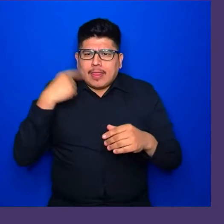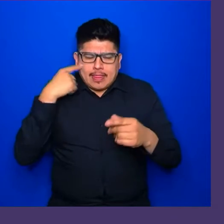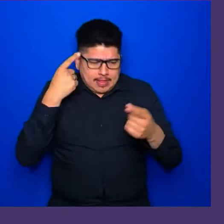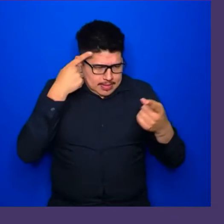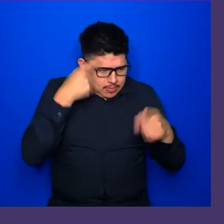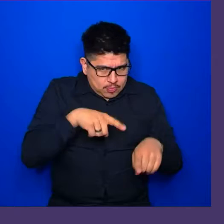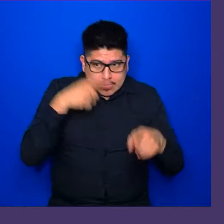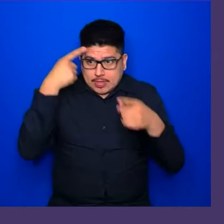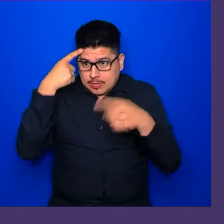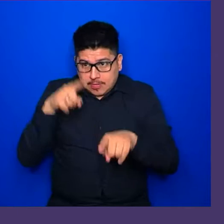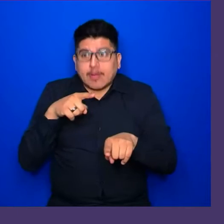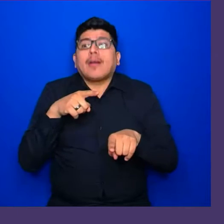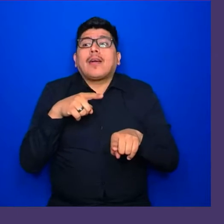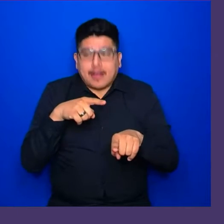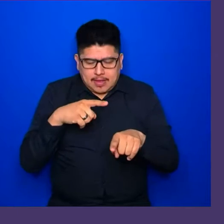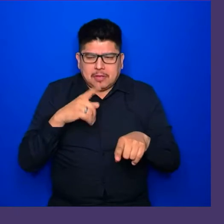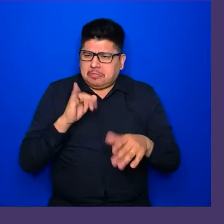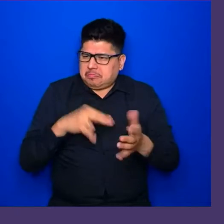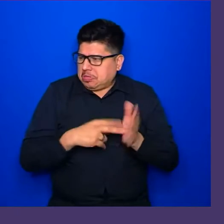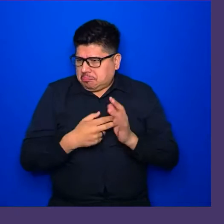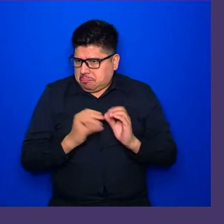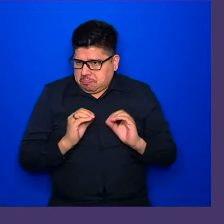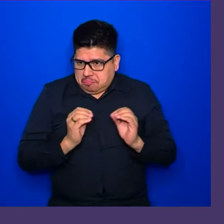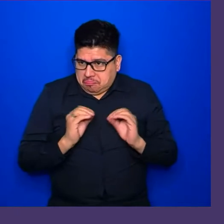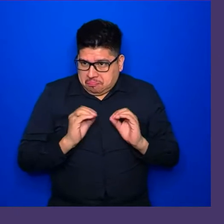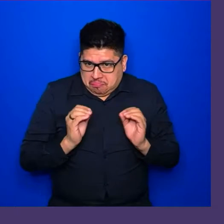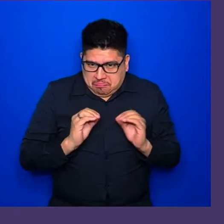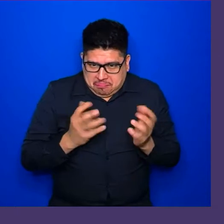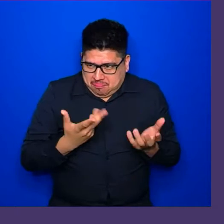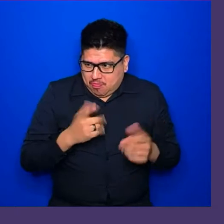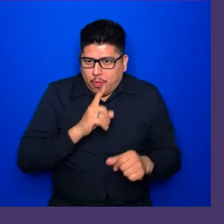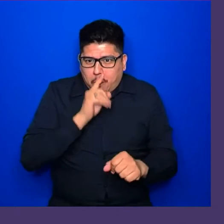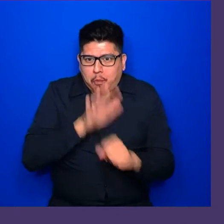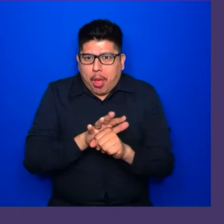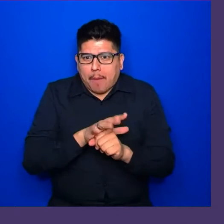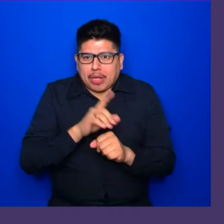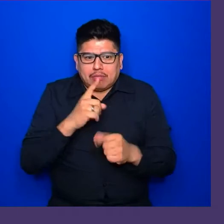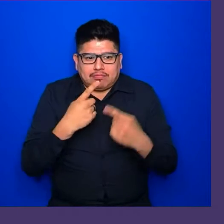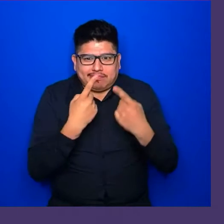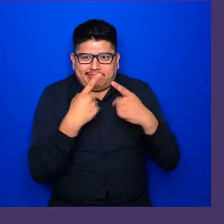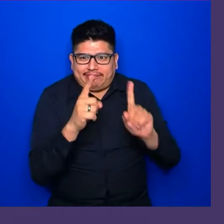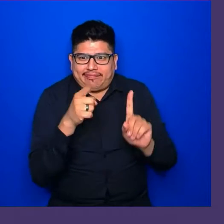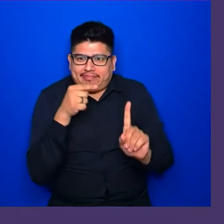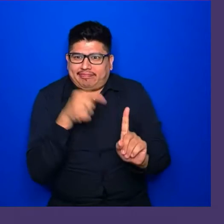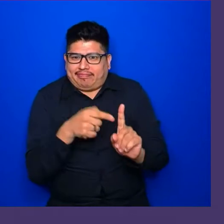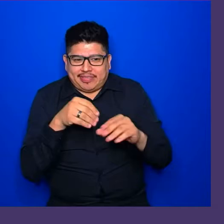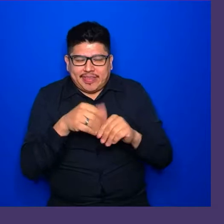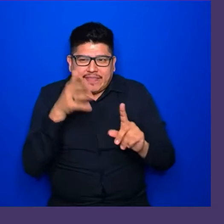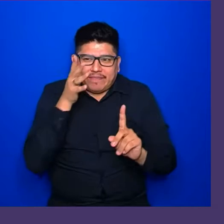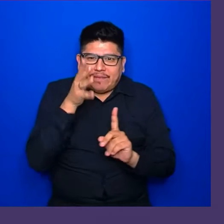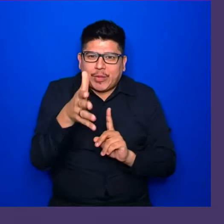but promise and success in the future. Ebele Okoli: If you were to be talking directly to communities now,